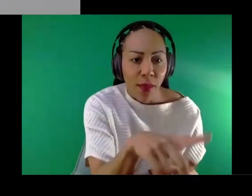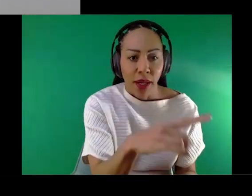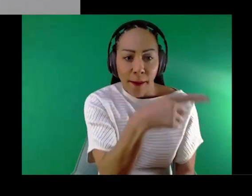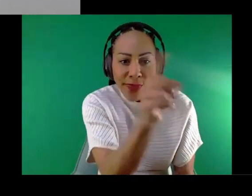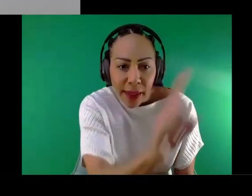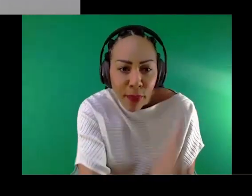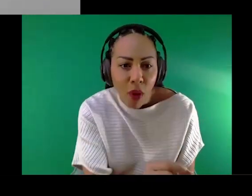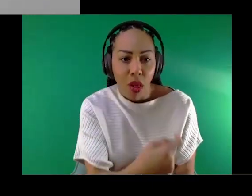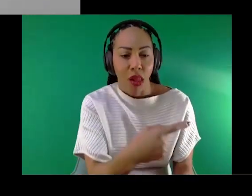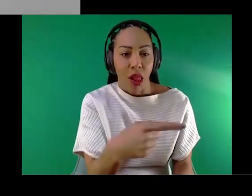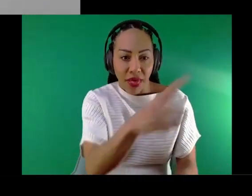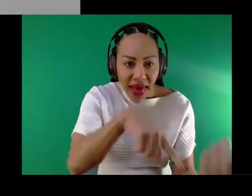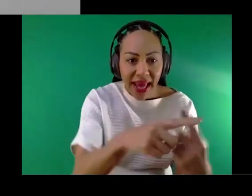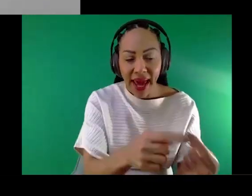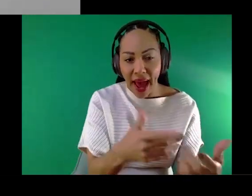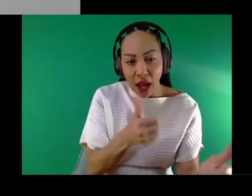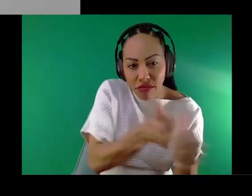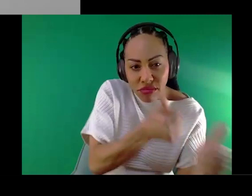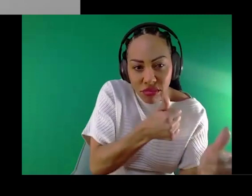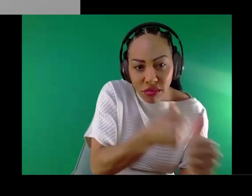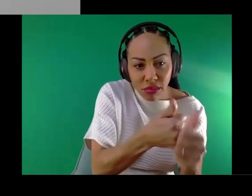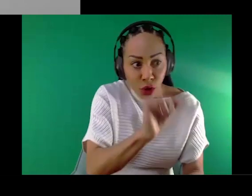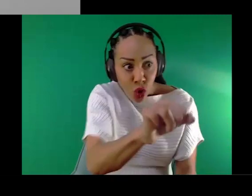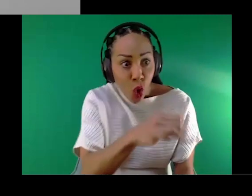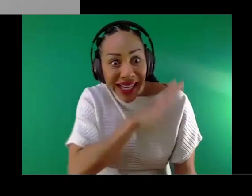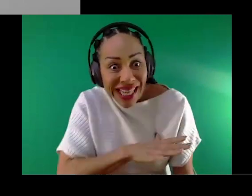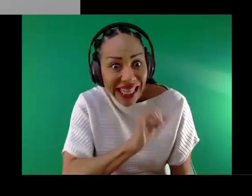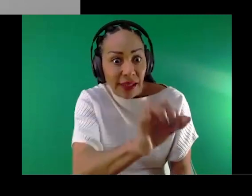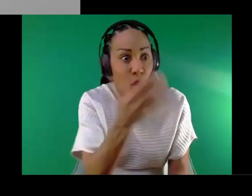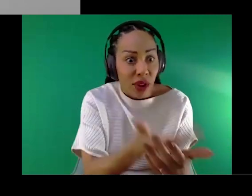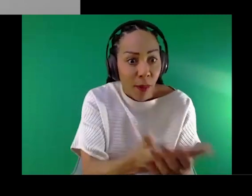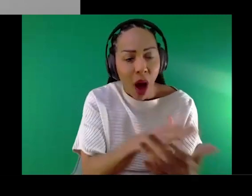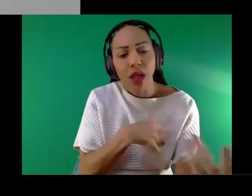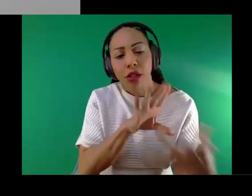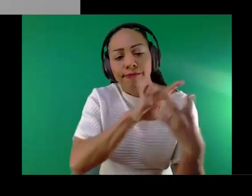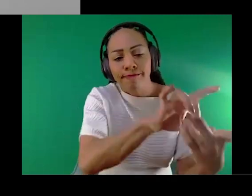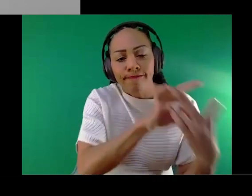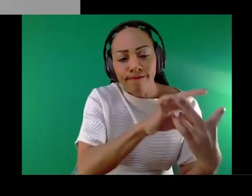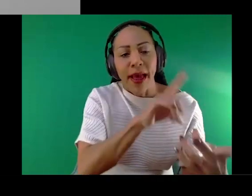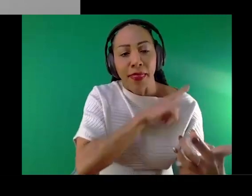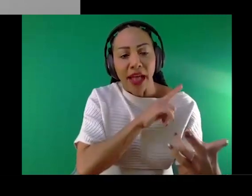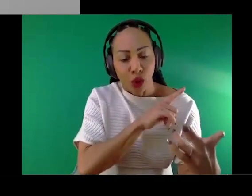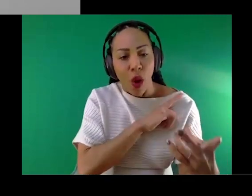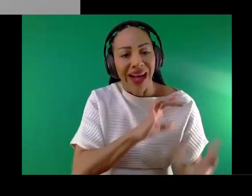for citizens in meeting their demands this is the reason why a system has been set up